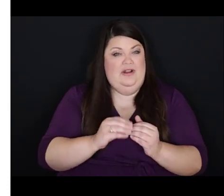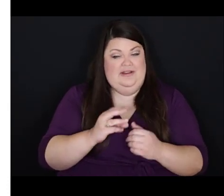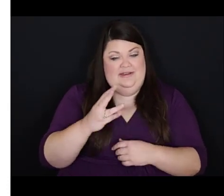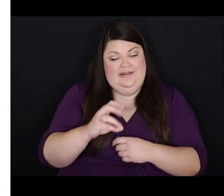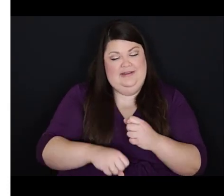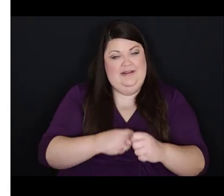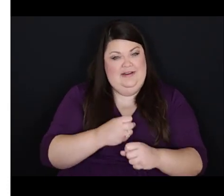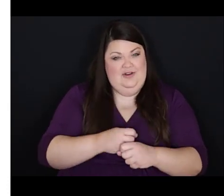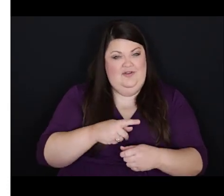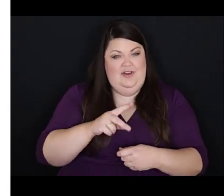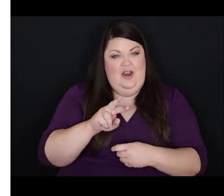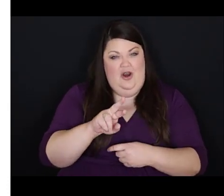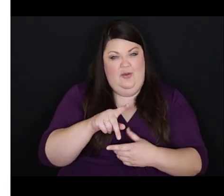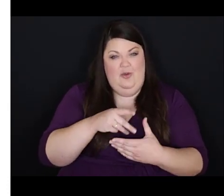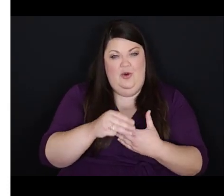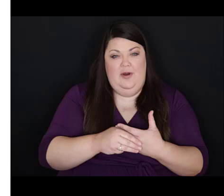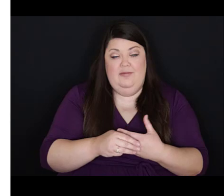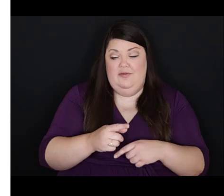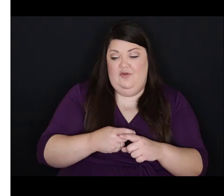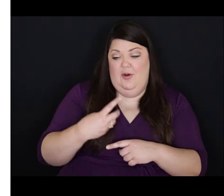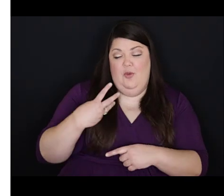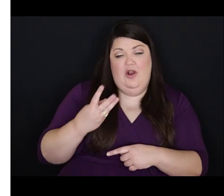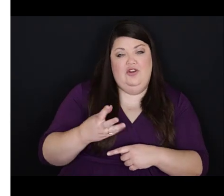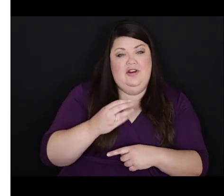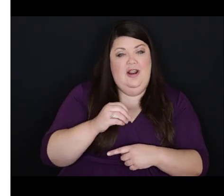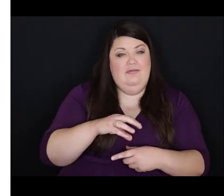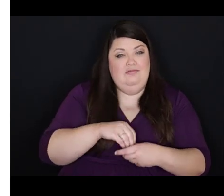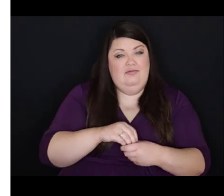She is from the State of Washington and has been with RSA for one year.